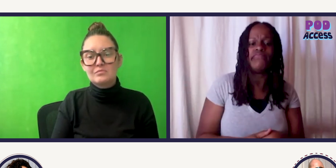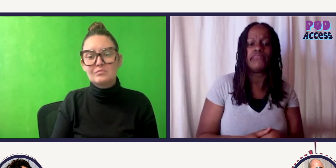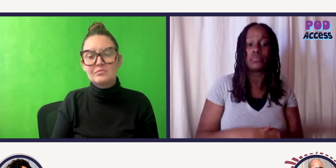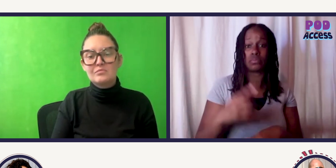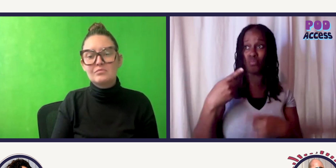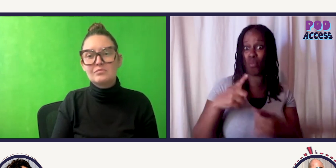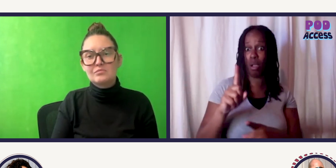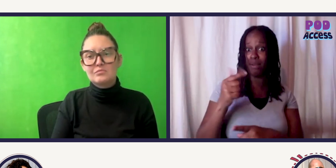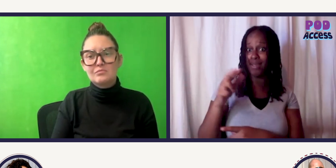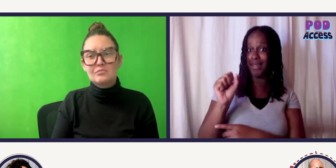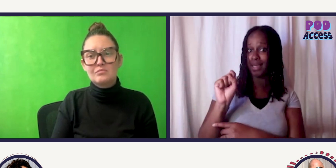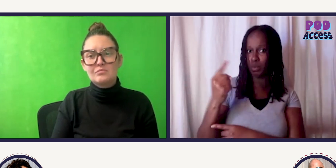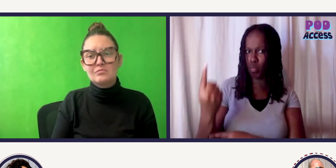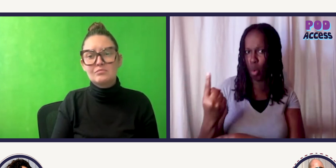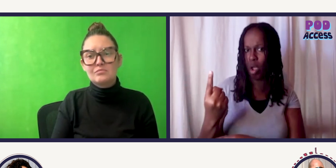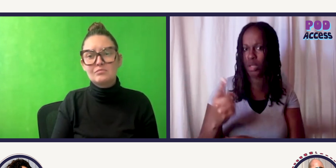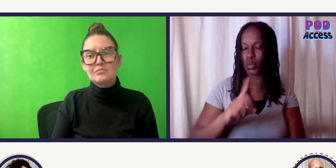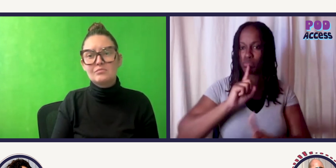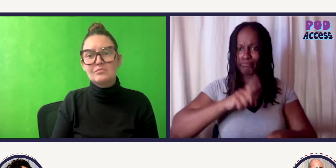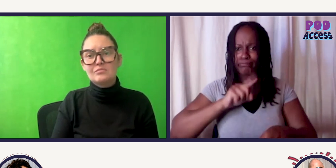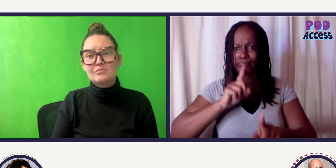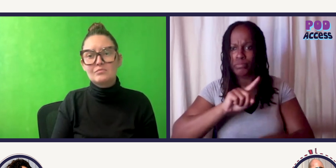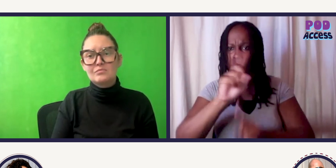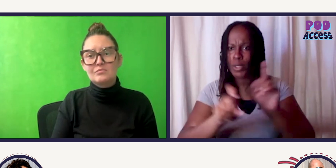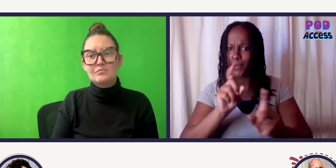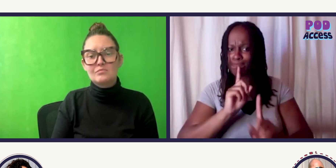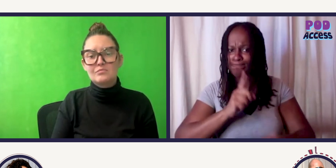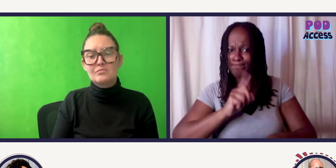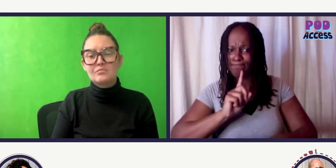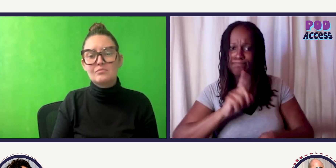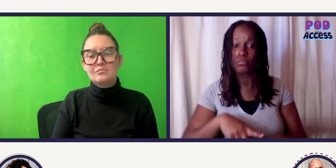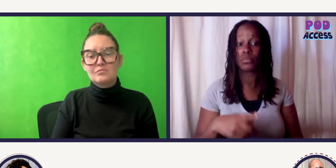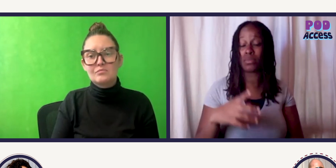While guest one is responding to a question, guest two is constantly sniffing into the microphone.